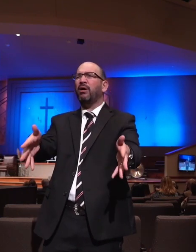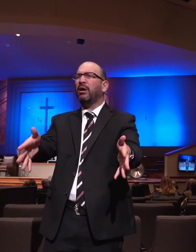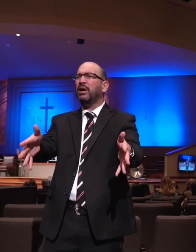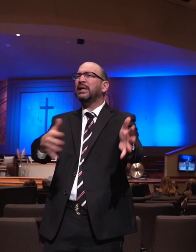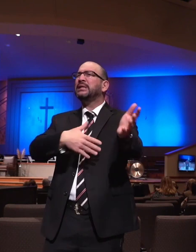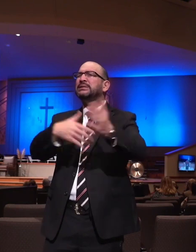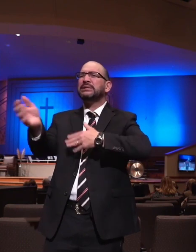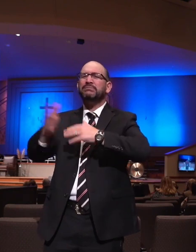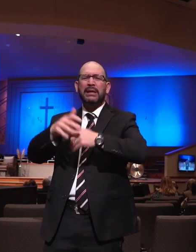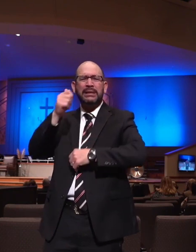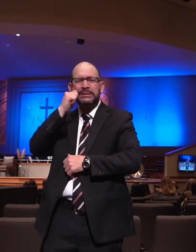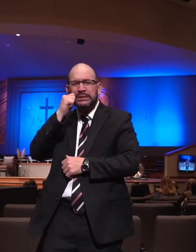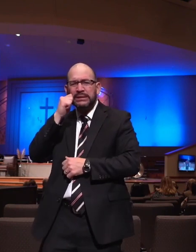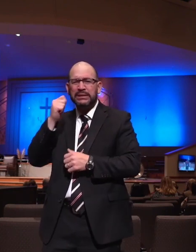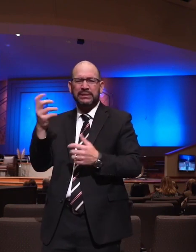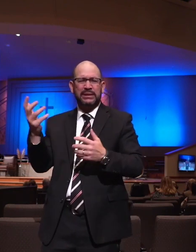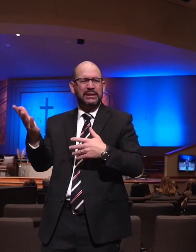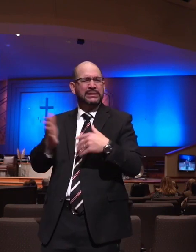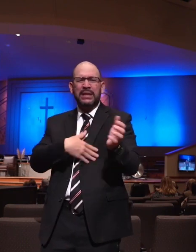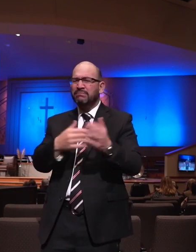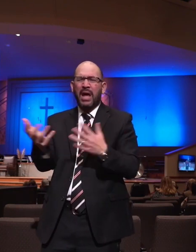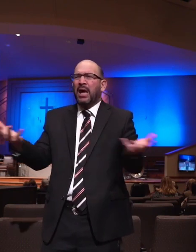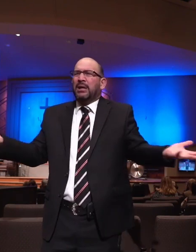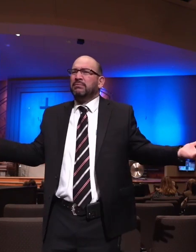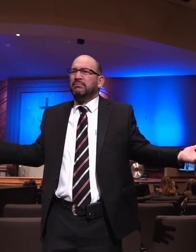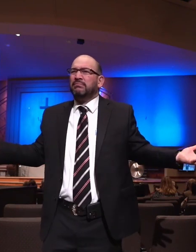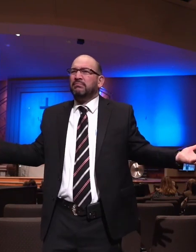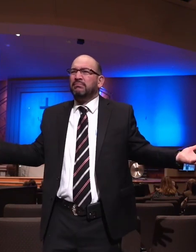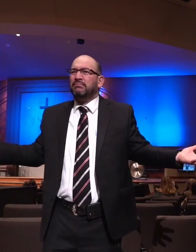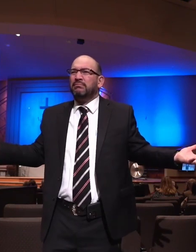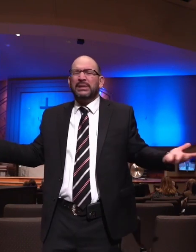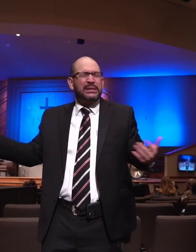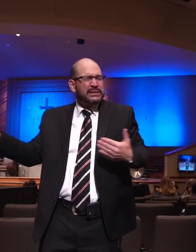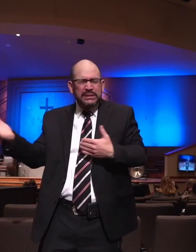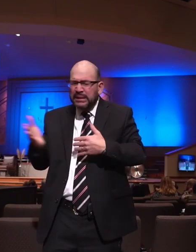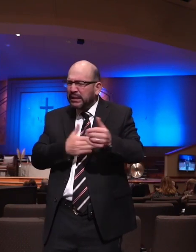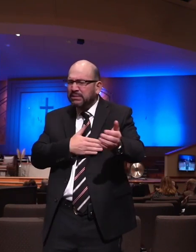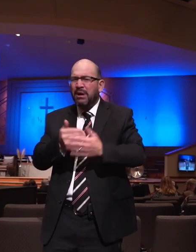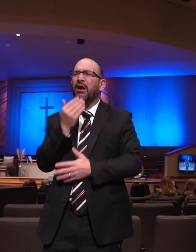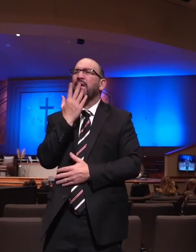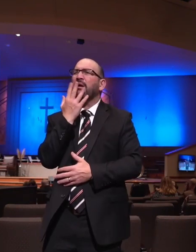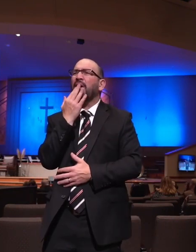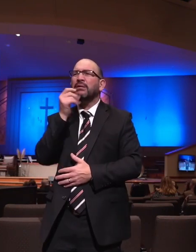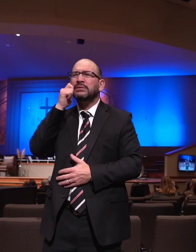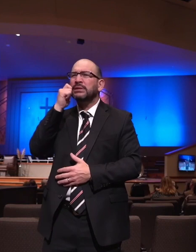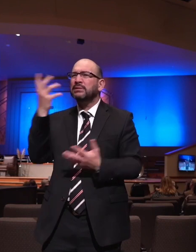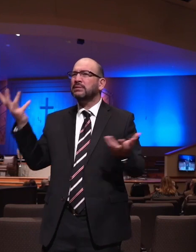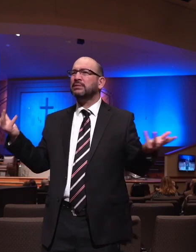what your ethnicity is or your nationality is or any of this stuff